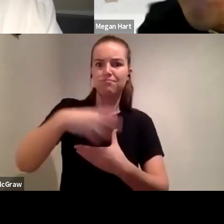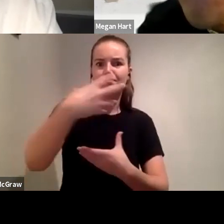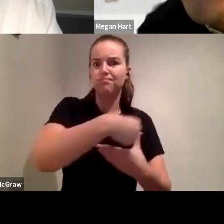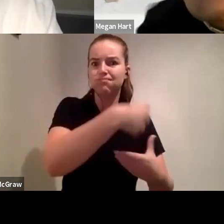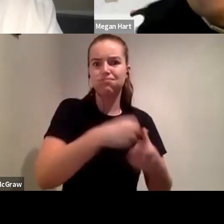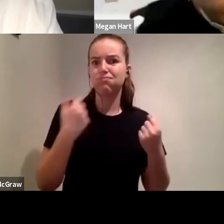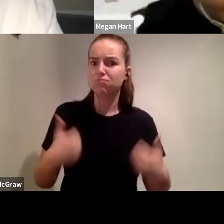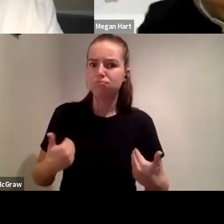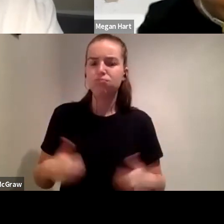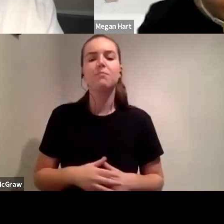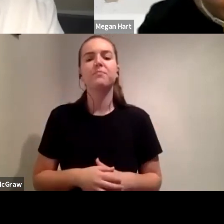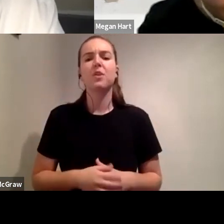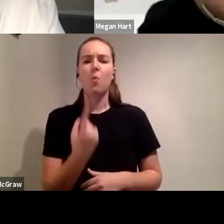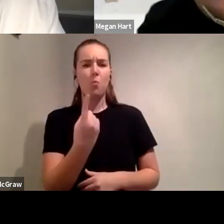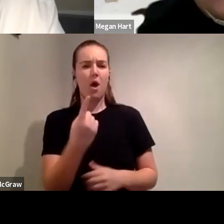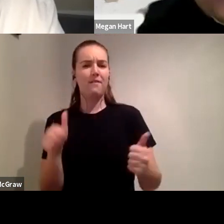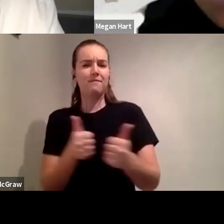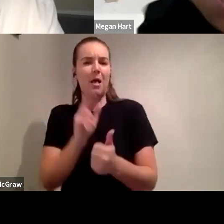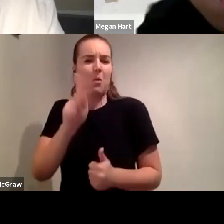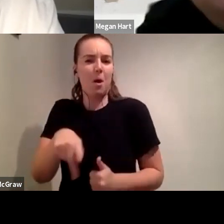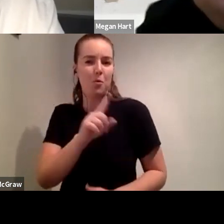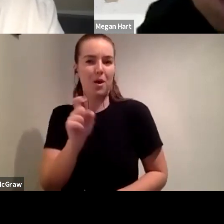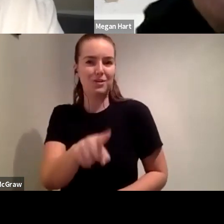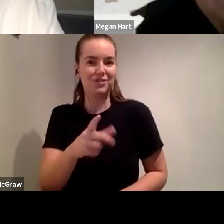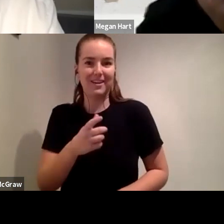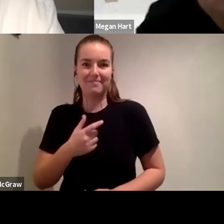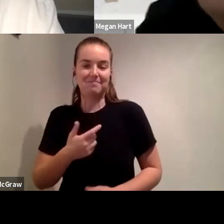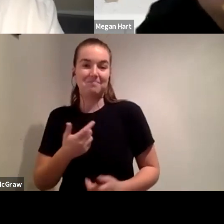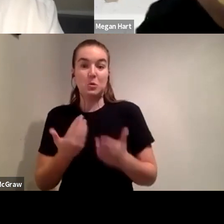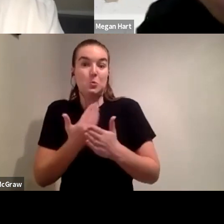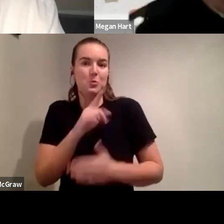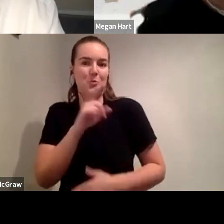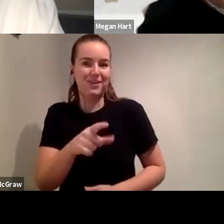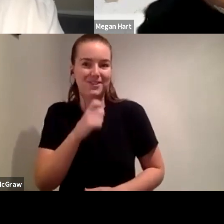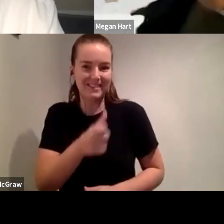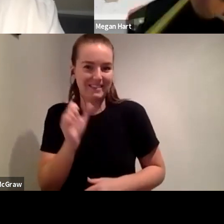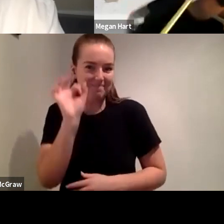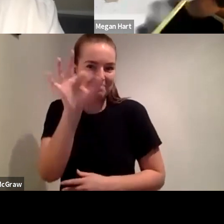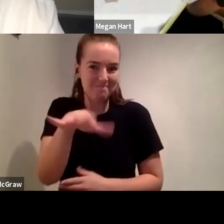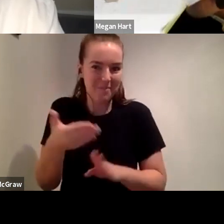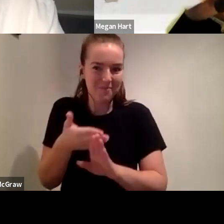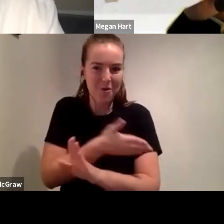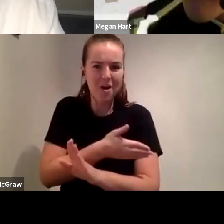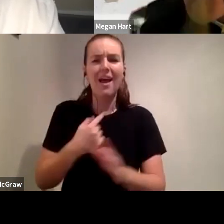Thank you for that. Lisa Primm: I love that you mentioned unconscious bias. You are all adding so much to this conversation.